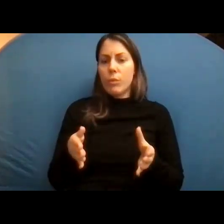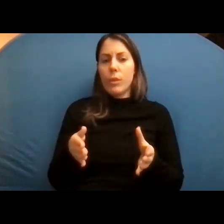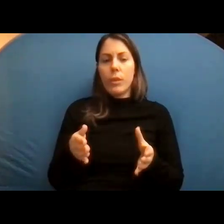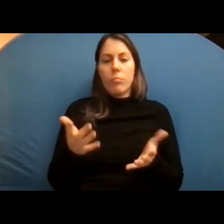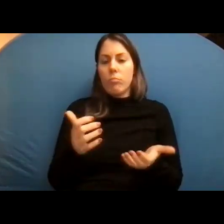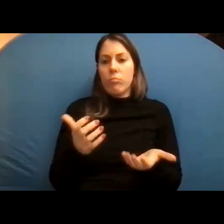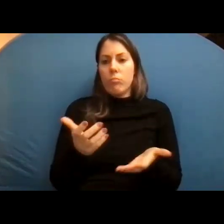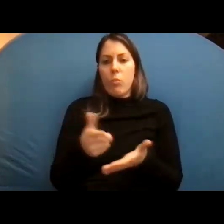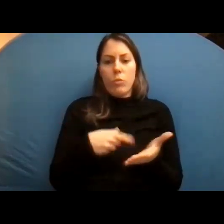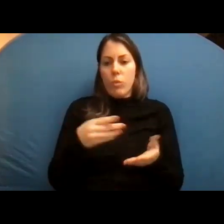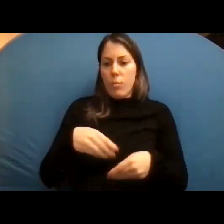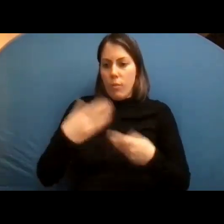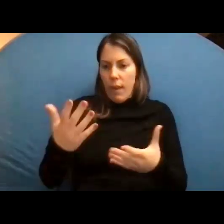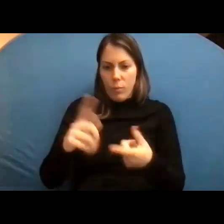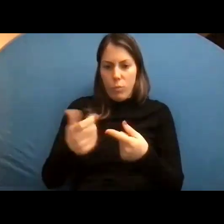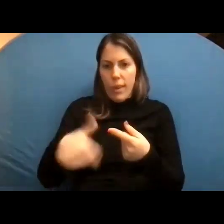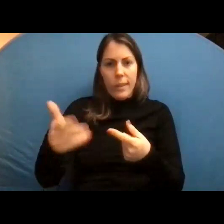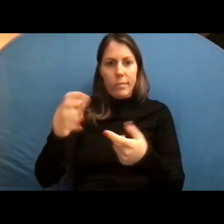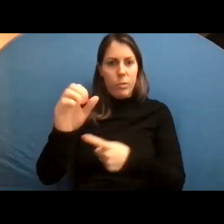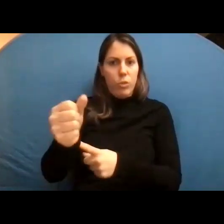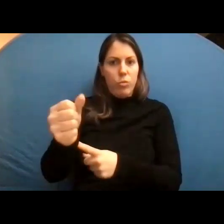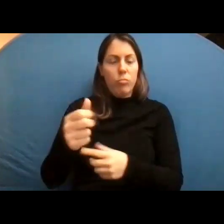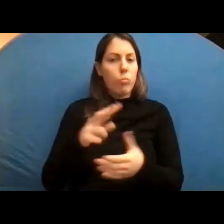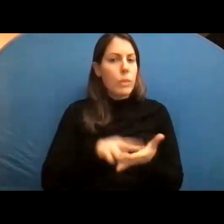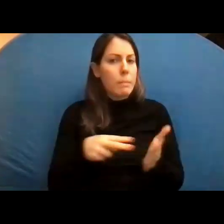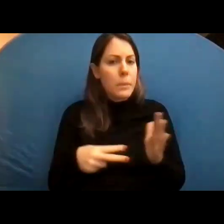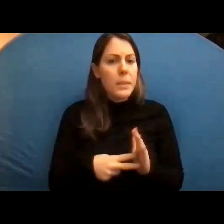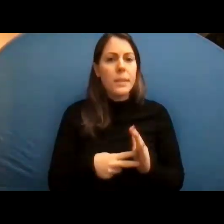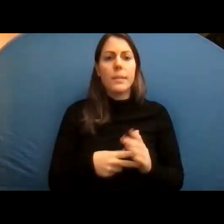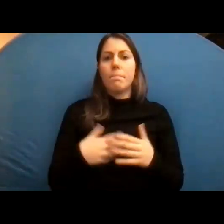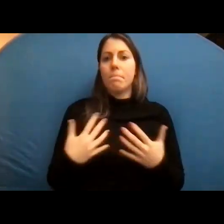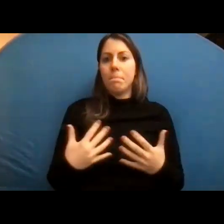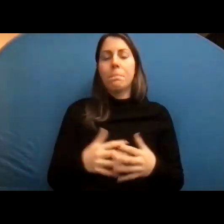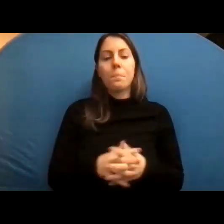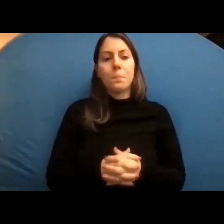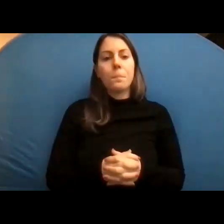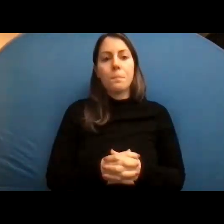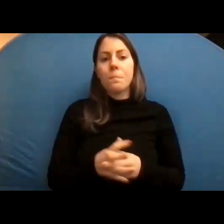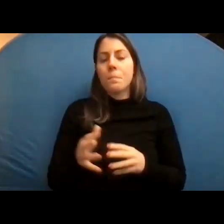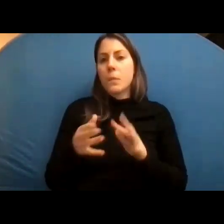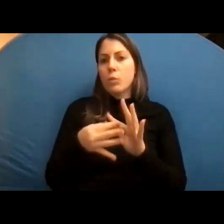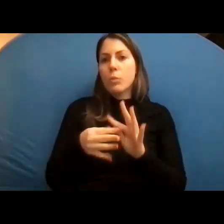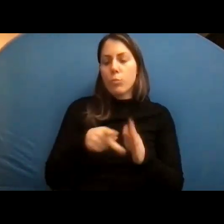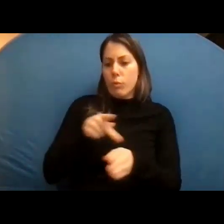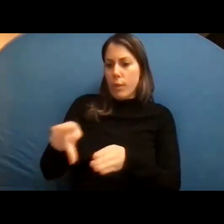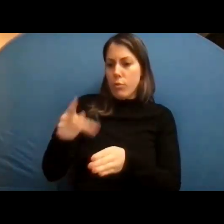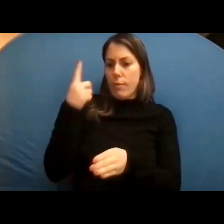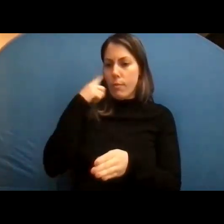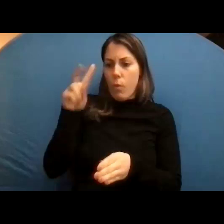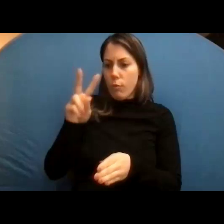questions for you that you might So this evening, I am going to hopefully be able to answer some questions for you that you might have about what a "qualified interpreter" might bring to an So this evening, I am going to hopefully be able to answer some questions for you that you might have about what a "qualified